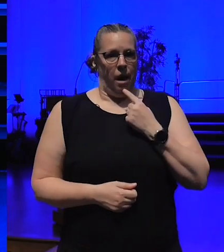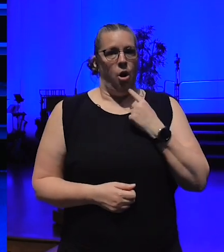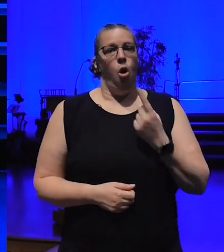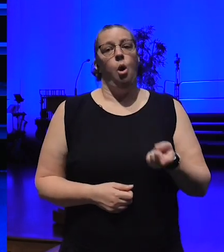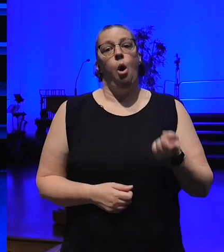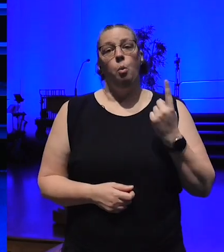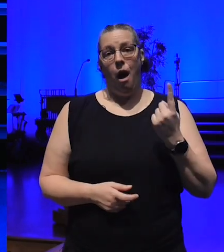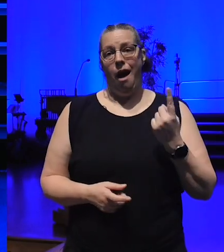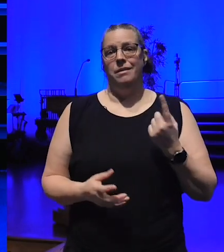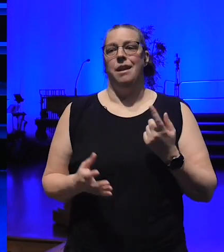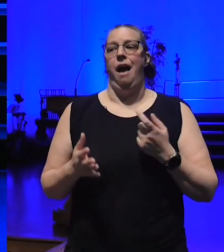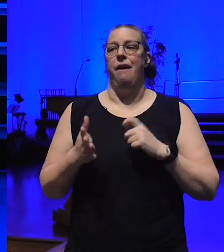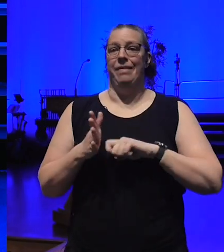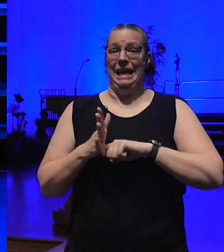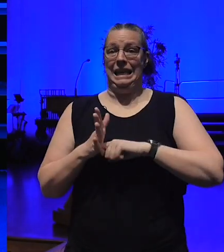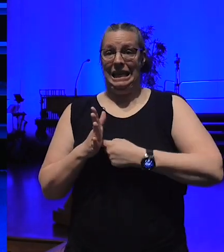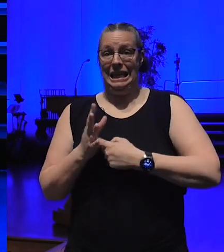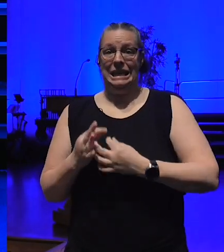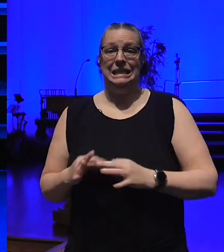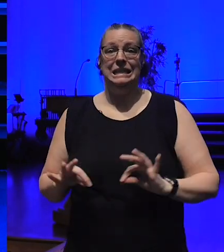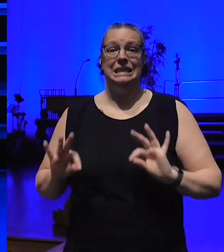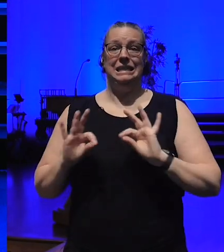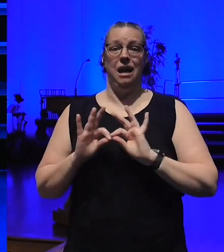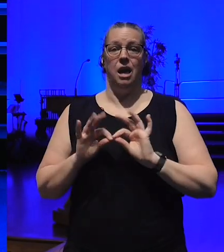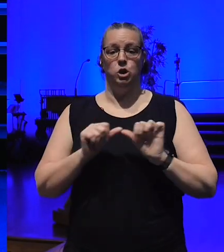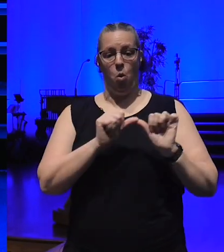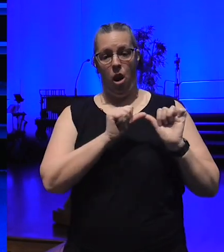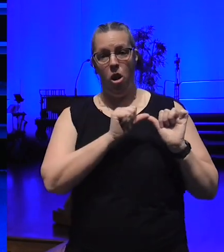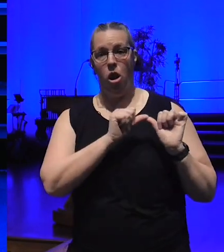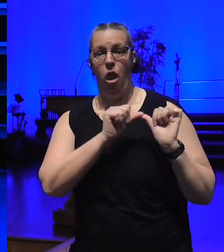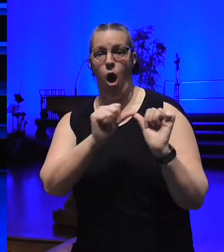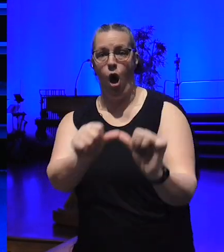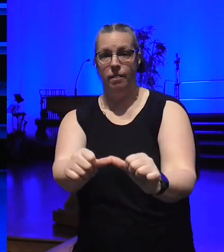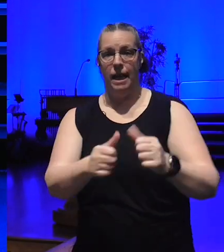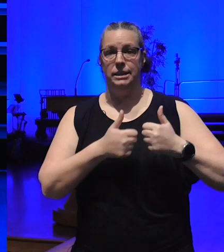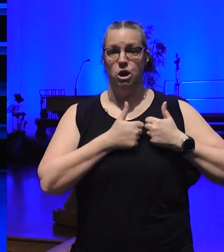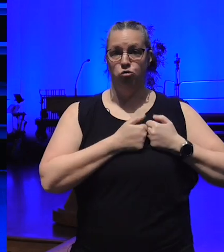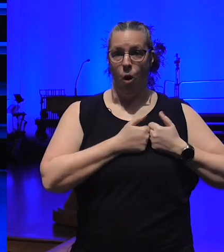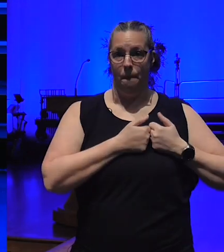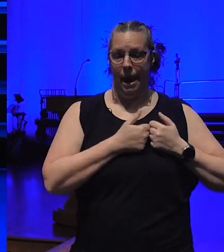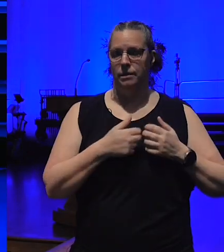to long lasting romance and I think it's a key to living as well is to recognize that